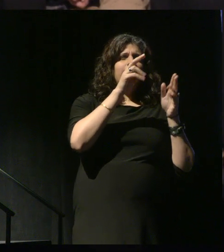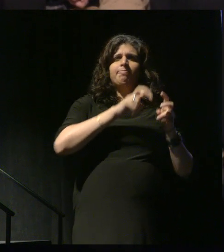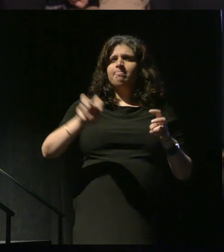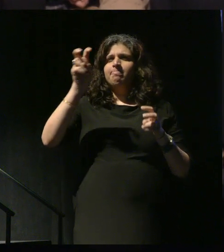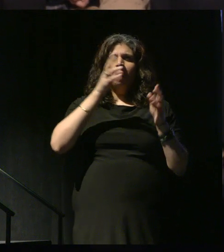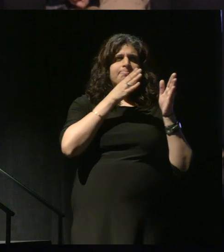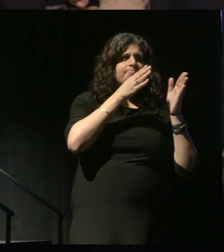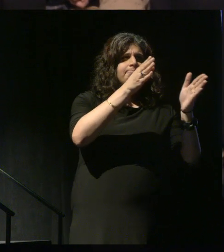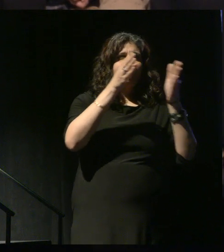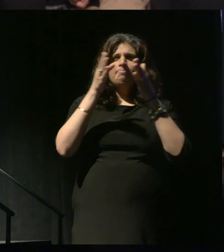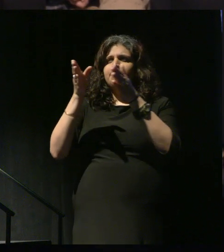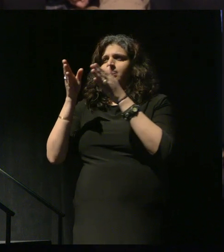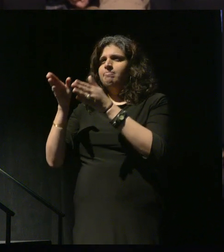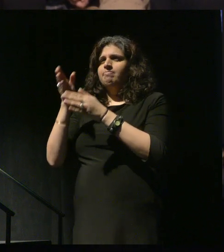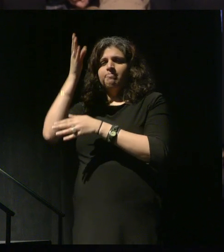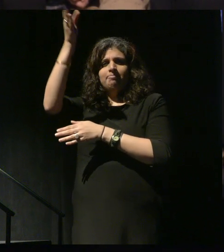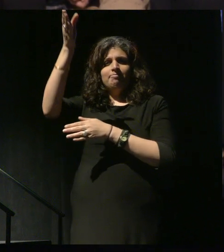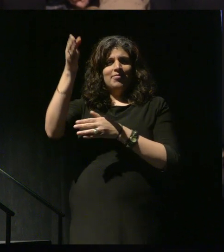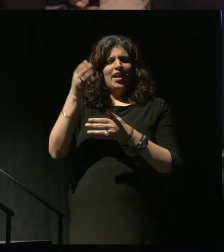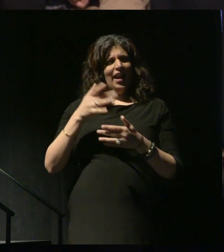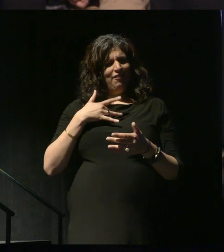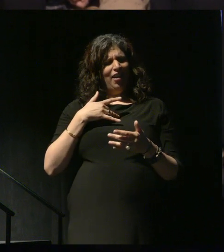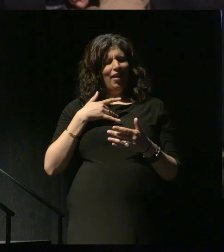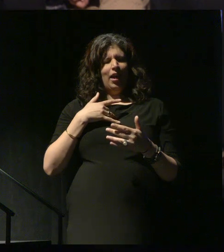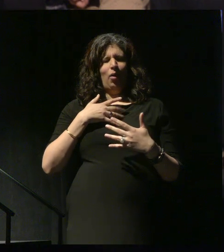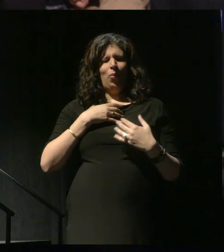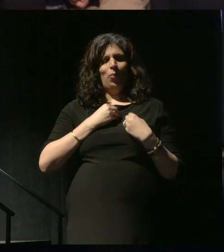Which I thought was really profound. Part of what I think exists as like,